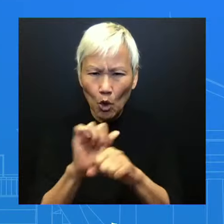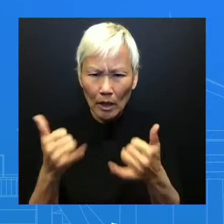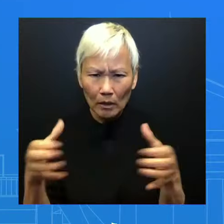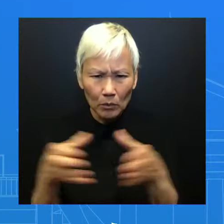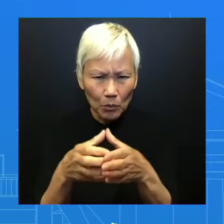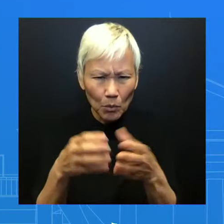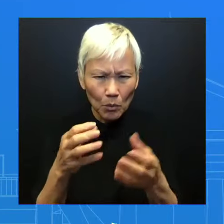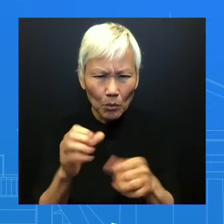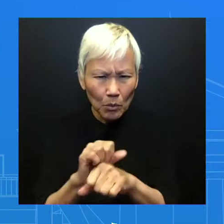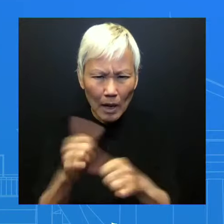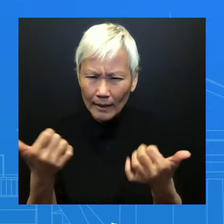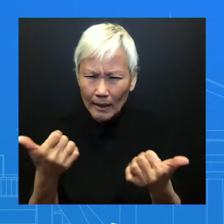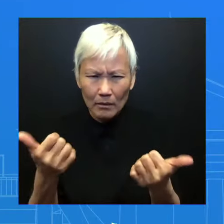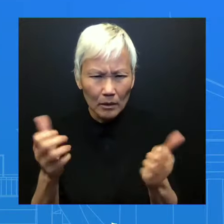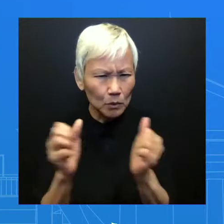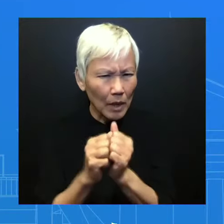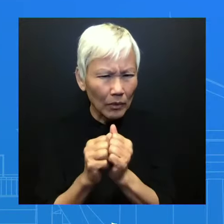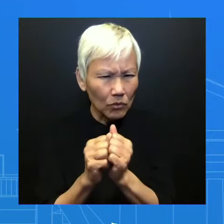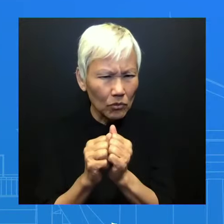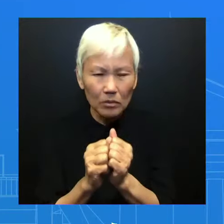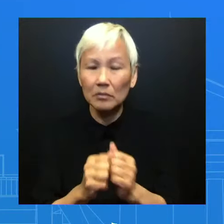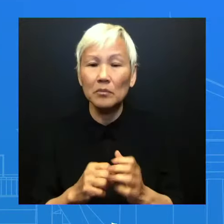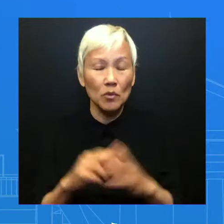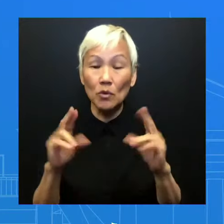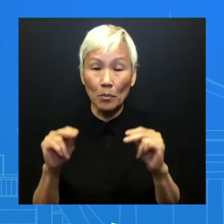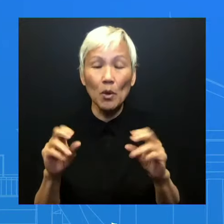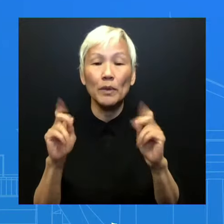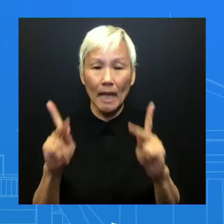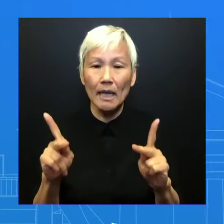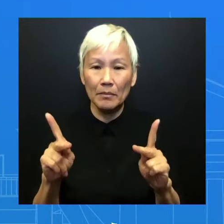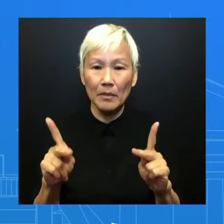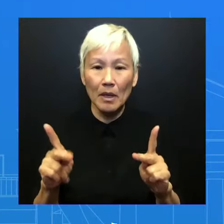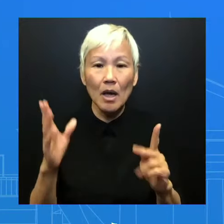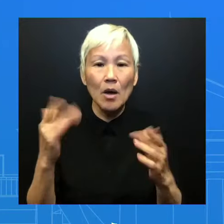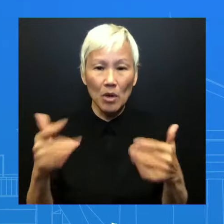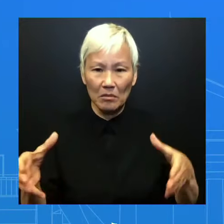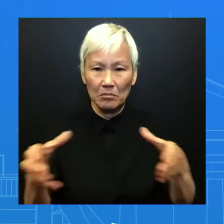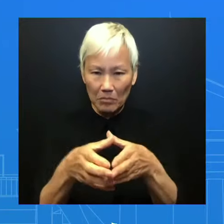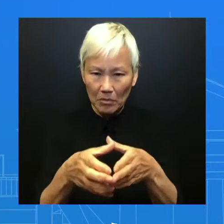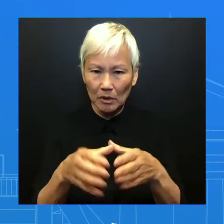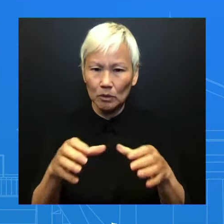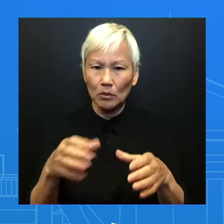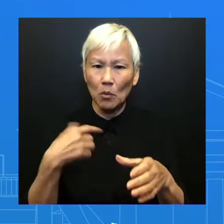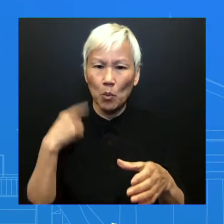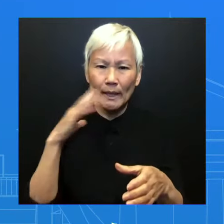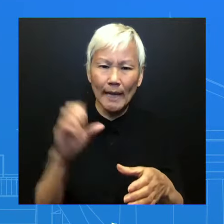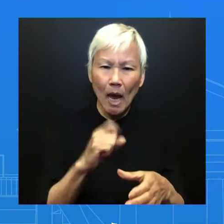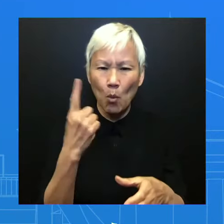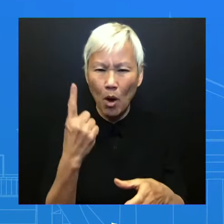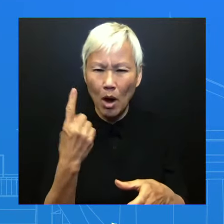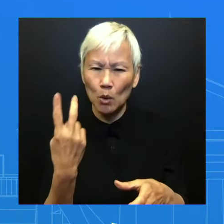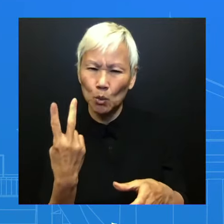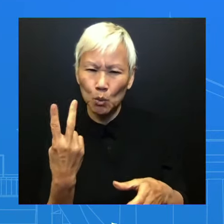Ms. Jean-Pierre: Okay. Why don't -- doesn't the pool gather and I'll take -- I'll take a couple more -- a couple more. Go ahead, Garrett. The Press: Thanks, Karine.